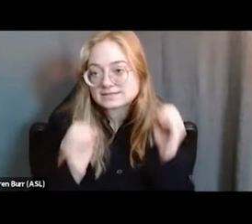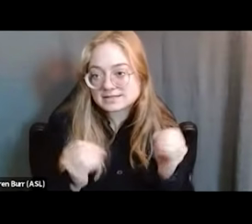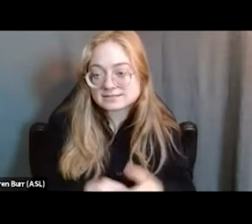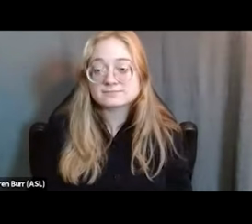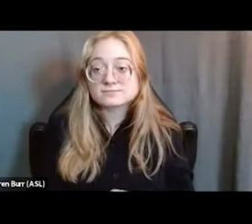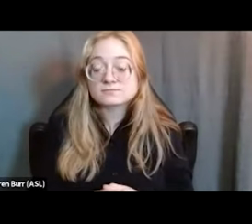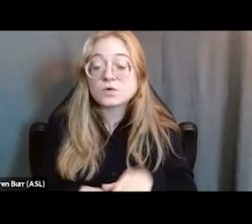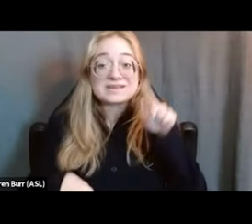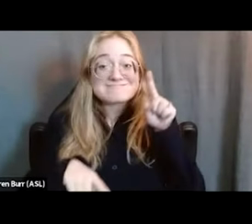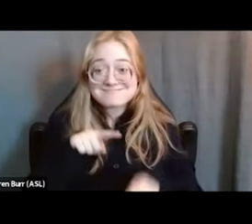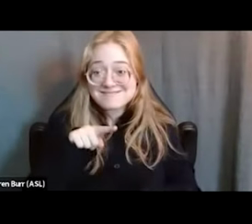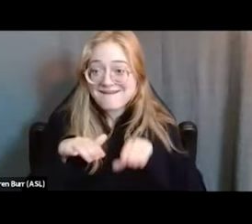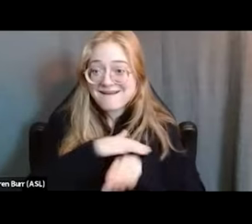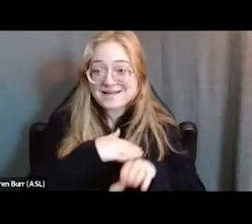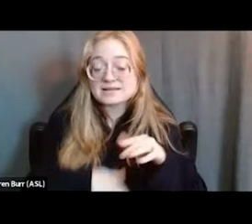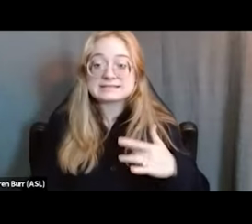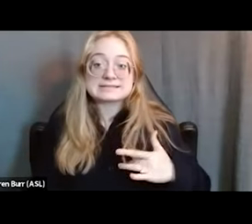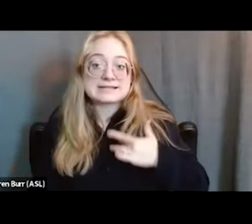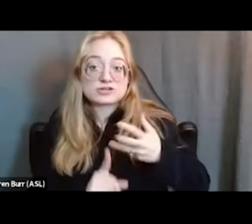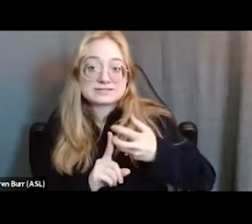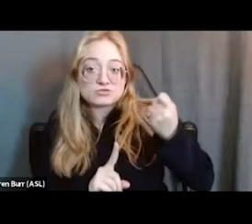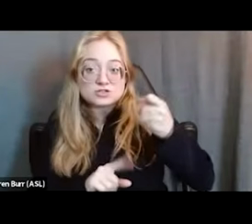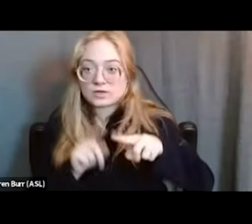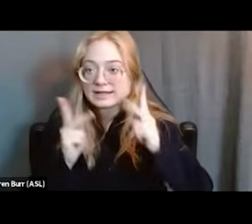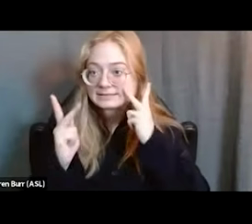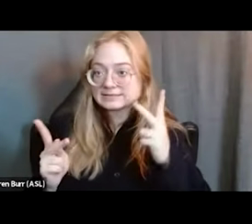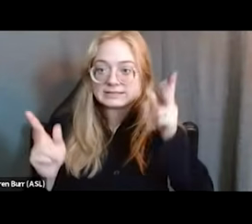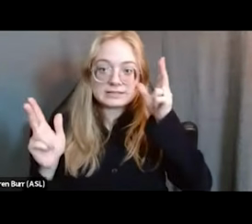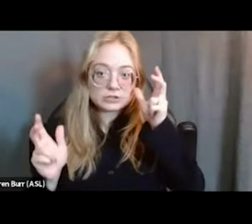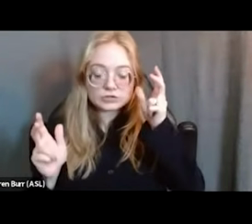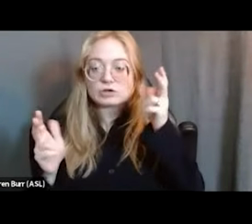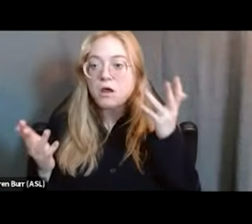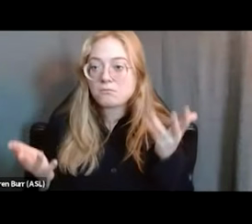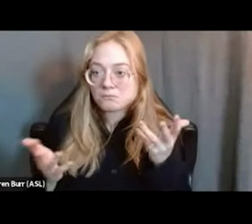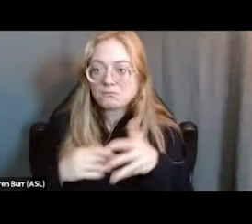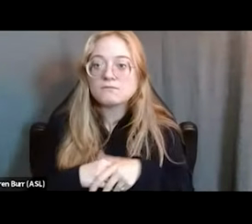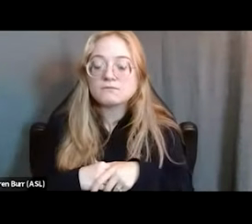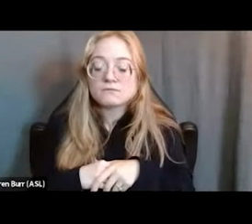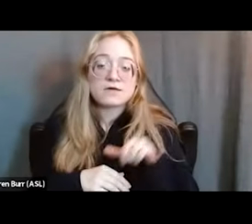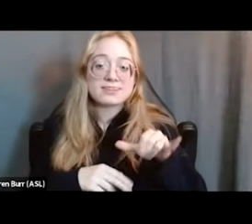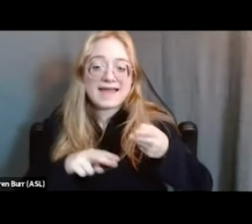for things like sensory deprivation, so not being able to see, or hear as well as they could, that increases their risk